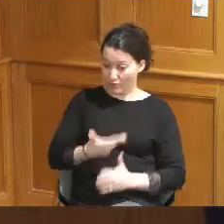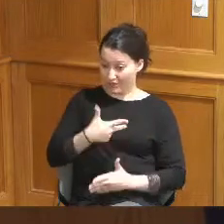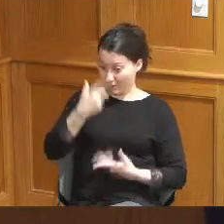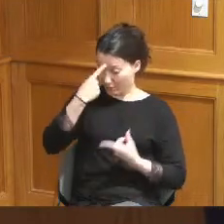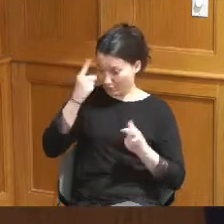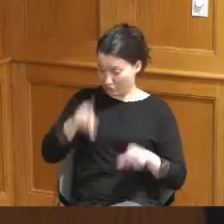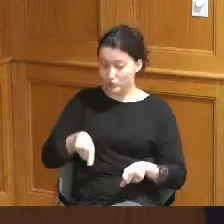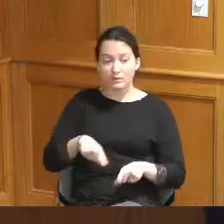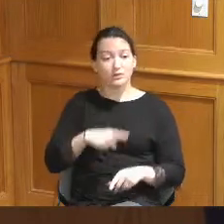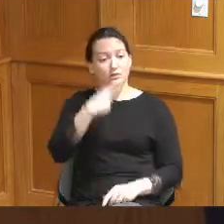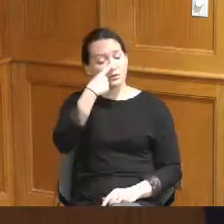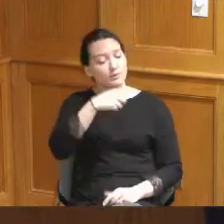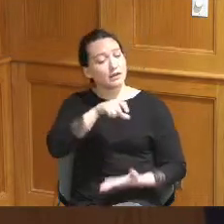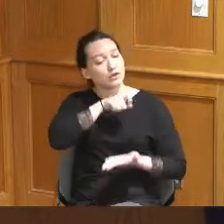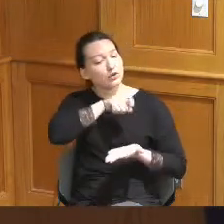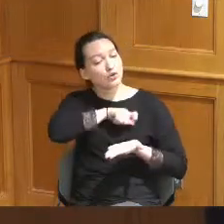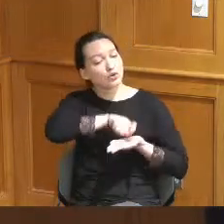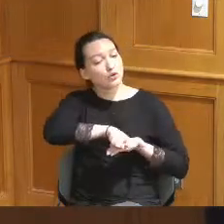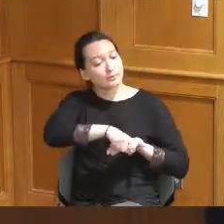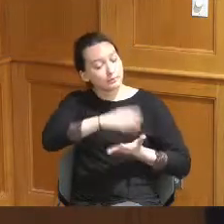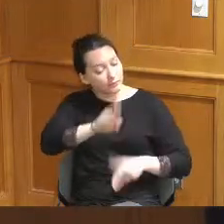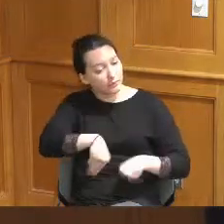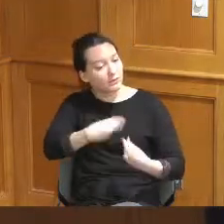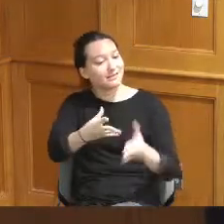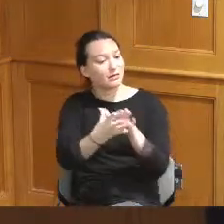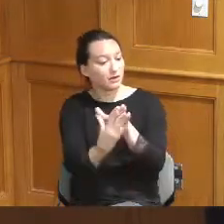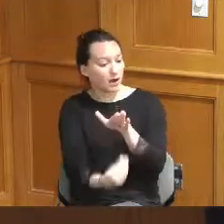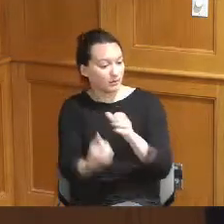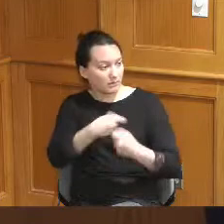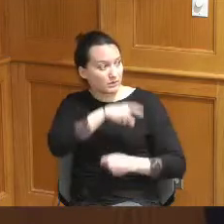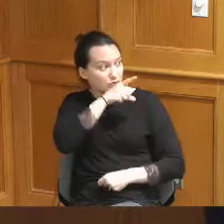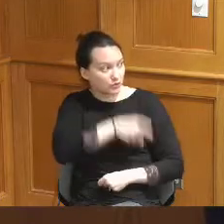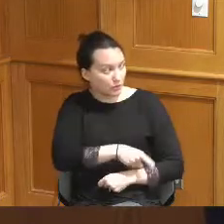the clerk they provide a copy of this because I wanted to make sure we have